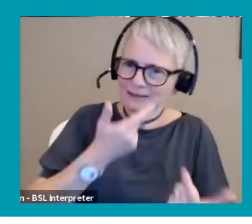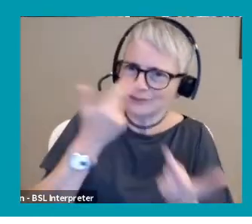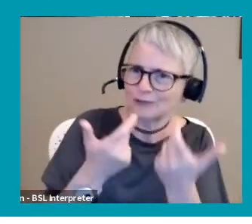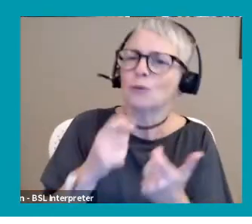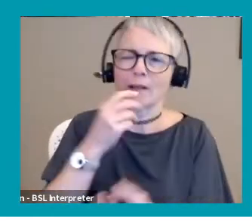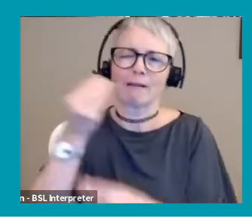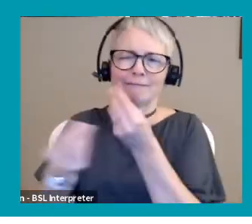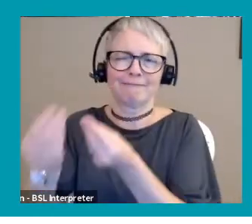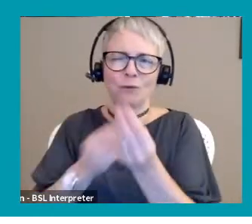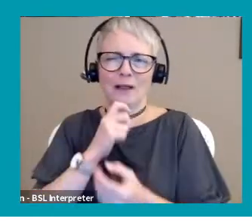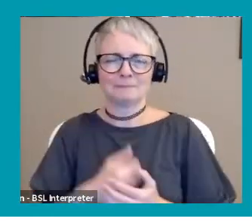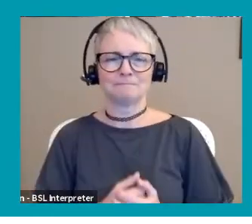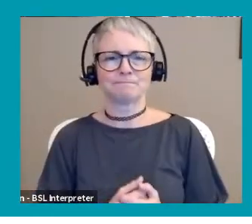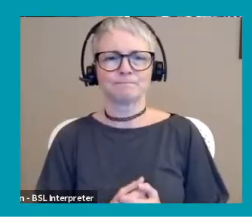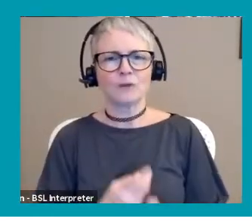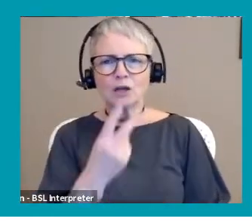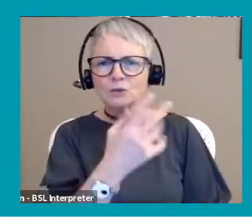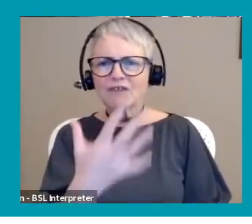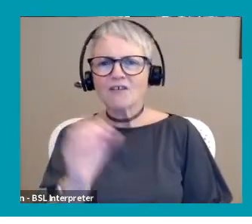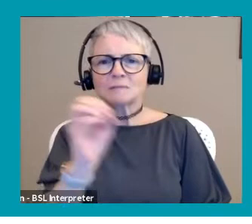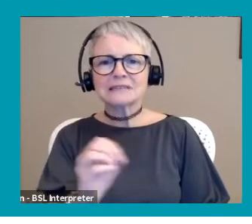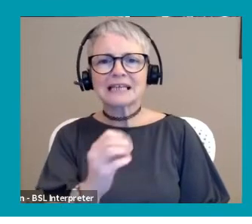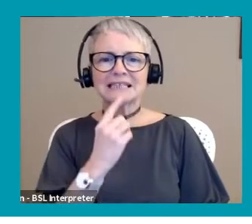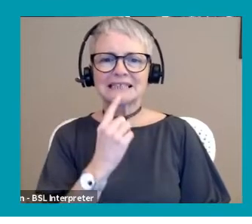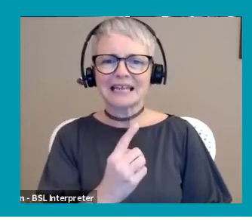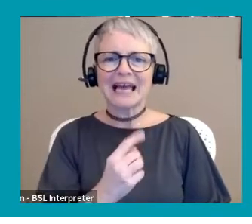25% of you said finding vacancies that match your skills and experience is difficult.